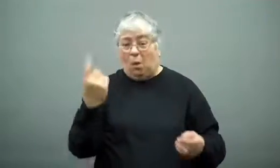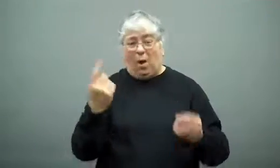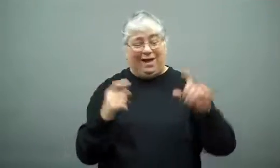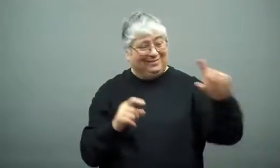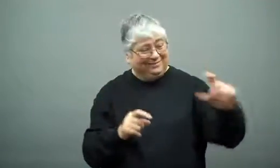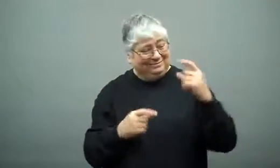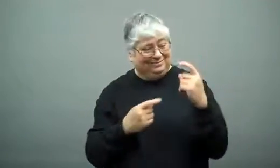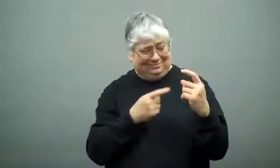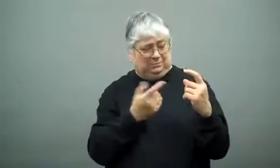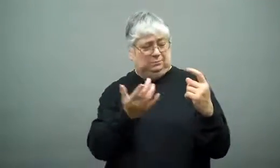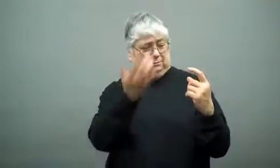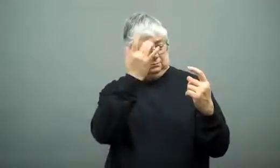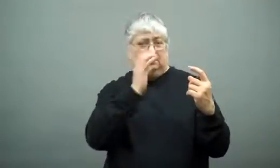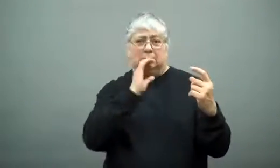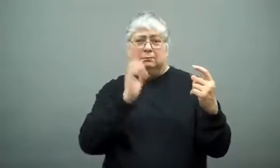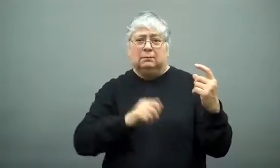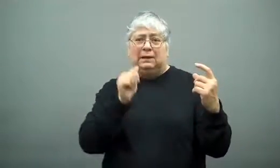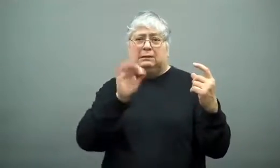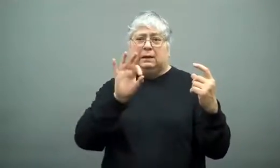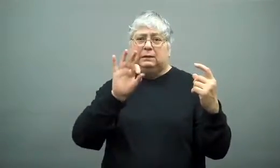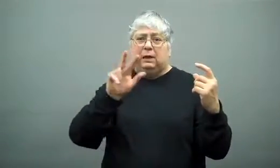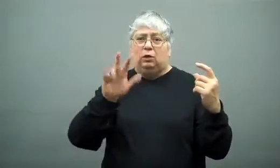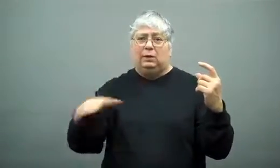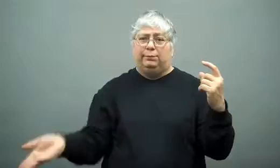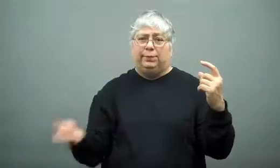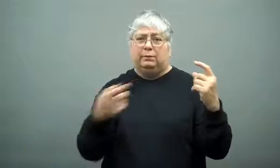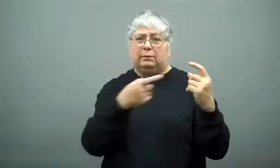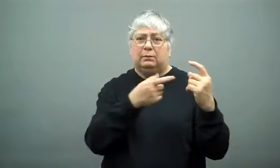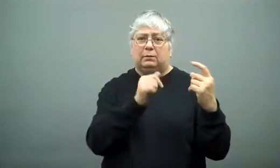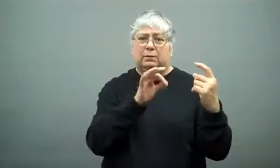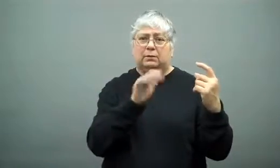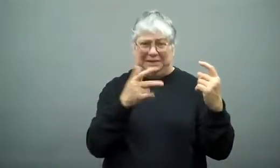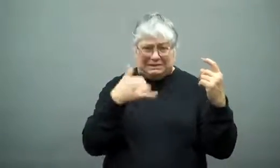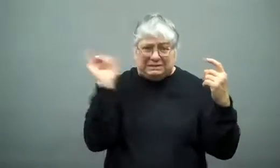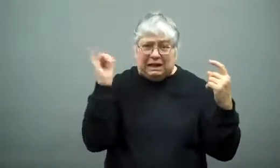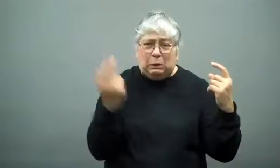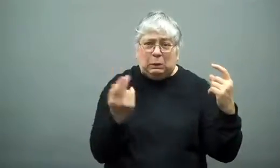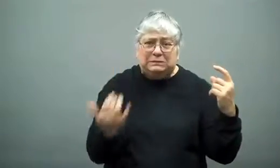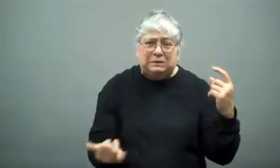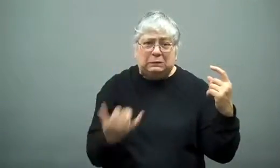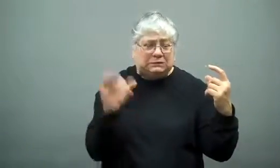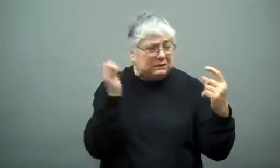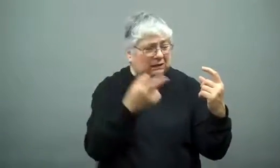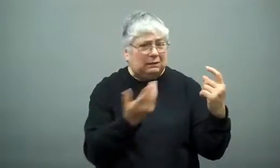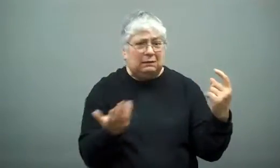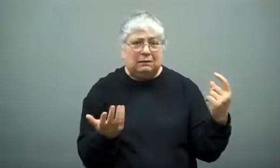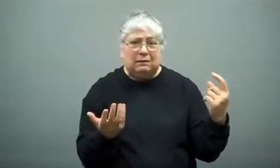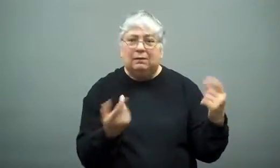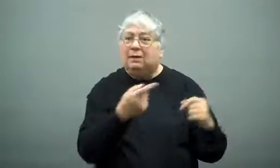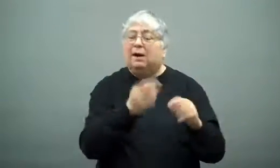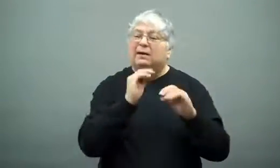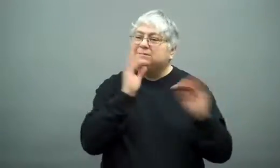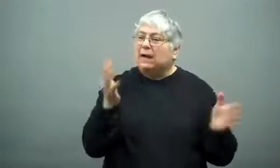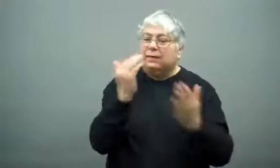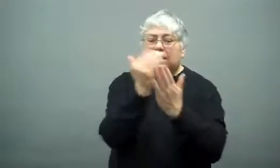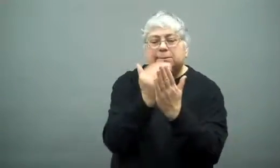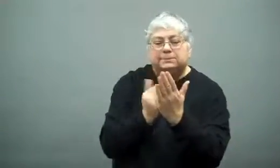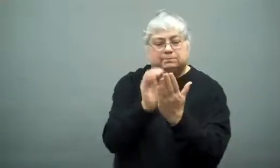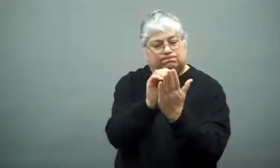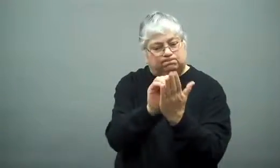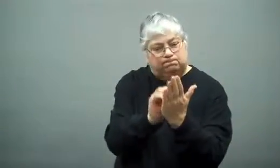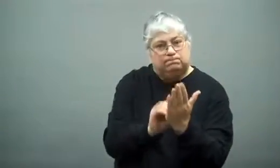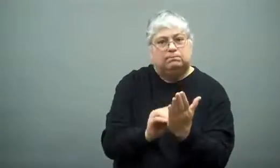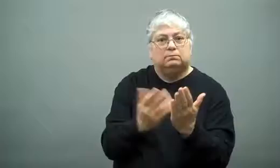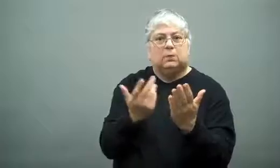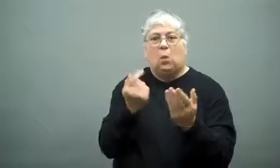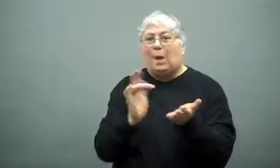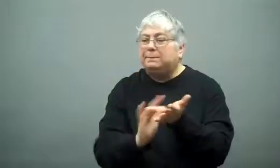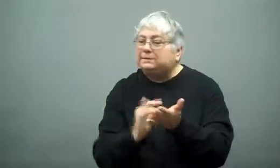One vial in use had an expiration date of 1993.